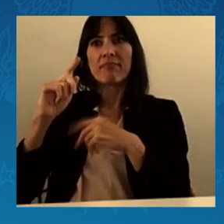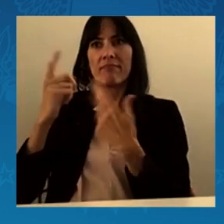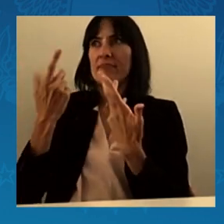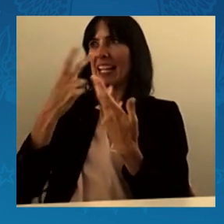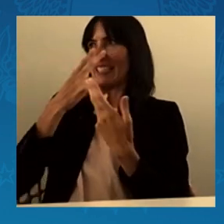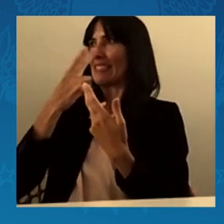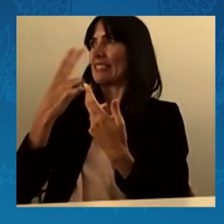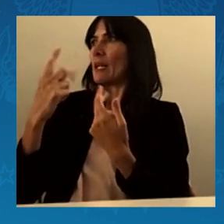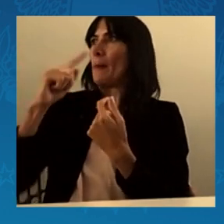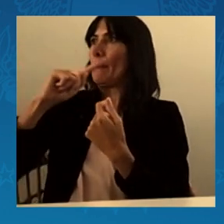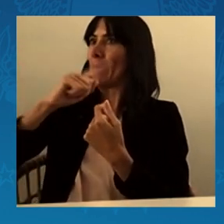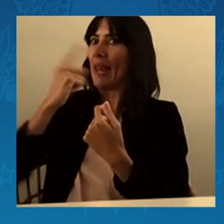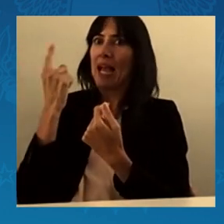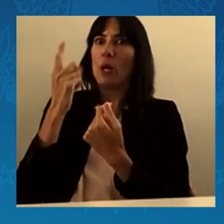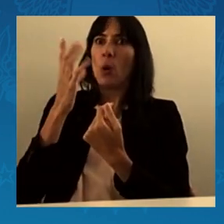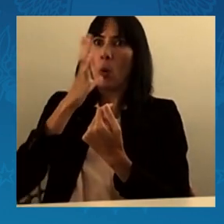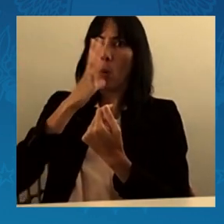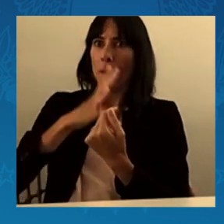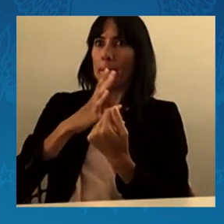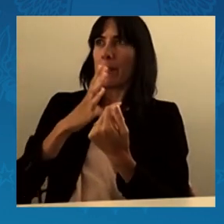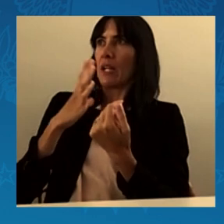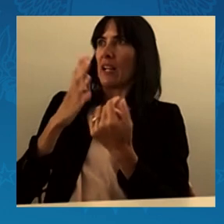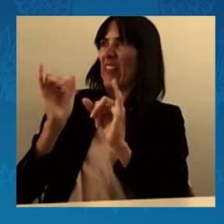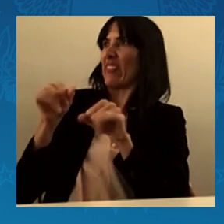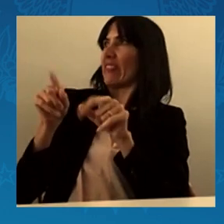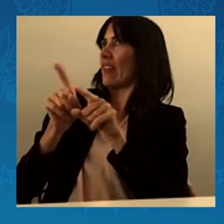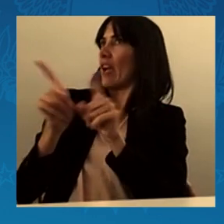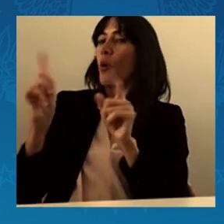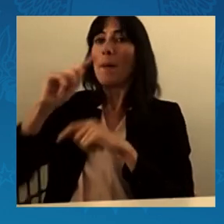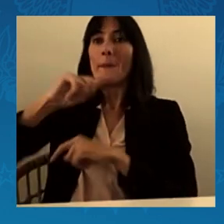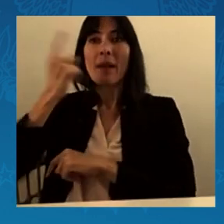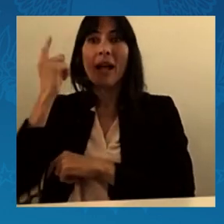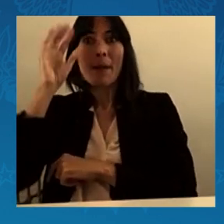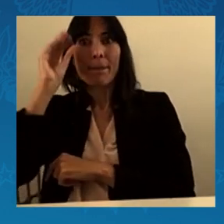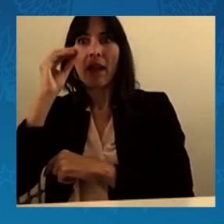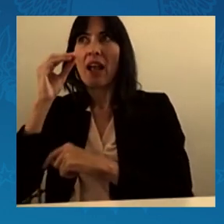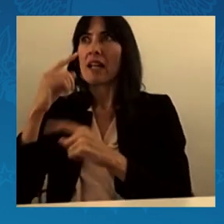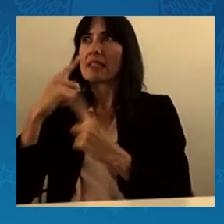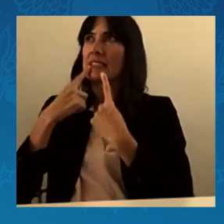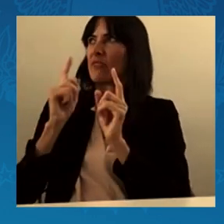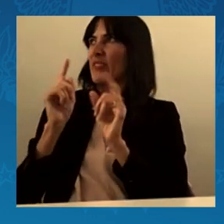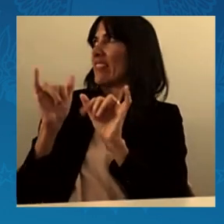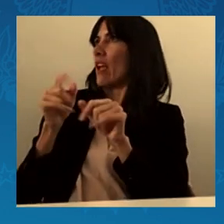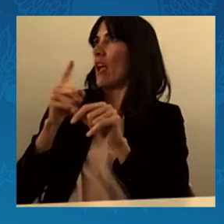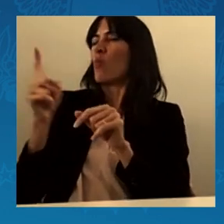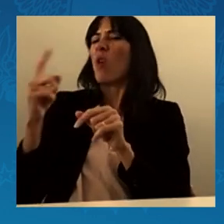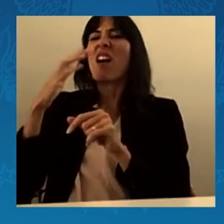I just knew I was in the right place and I knew they would take care of me and get me to where I wanted to be.